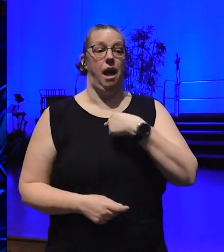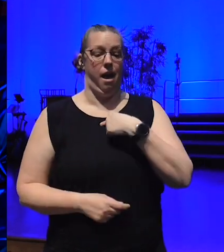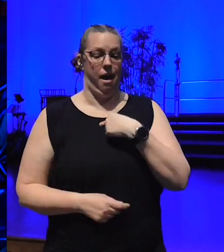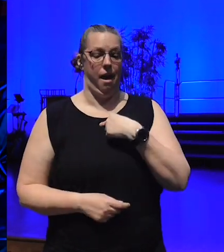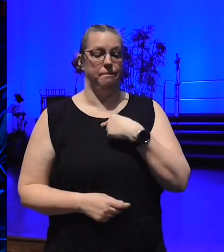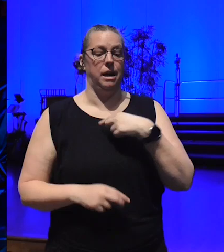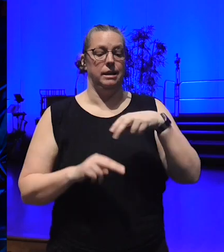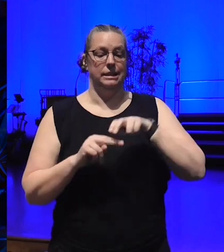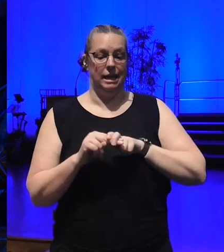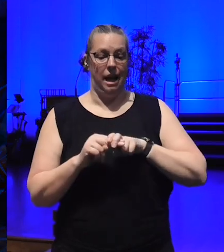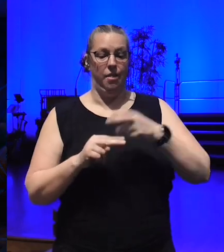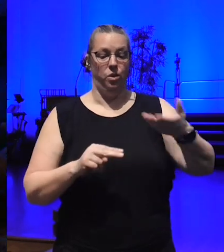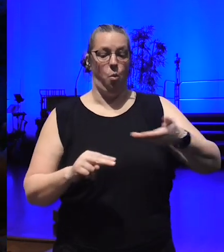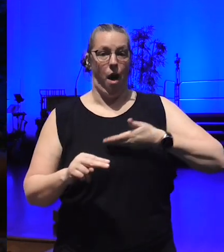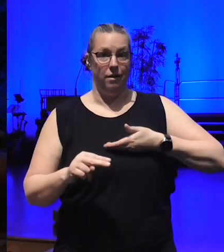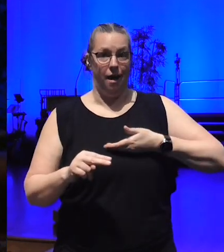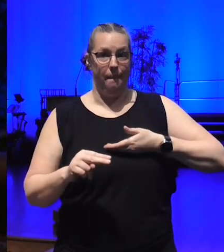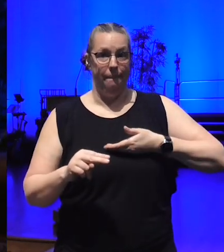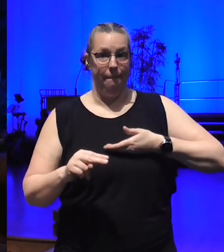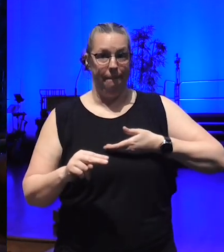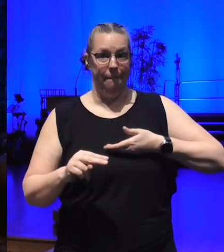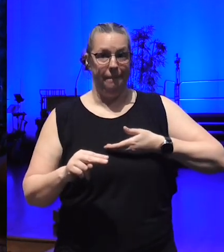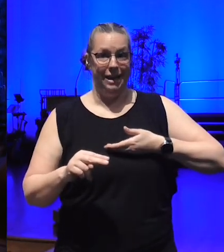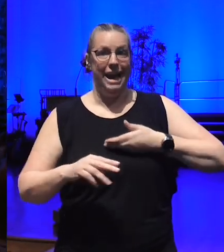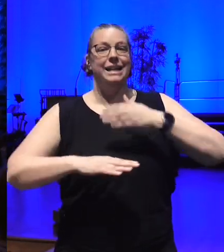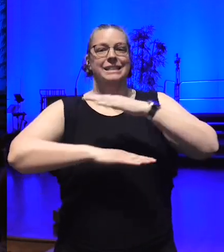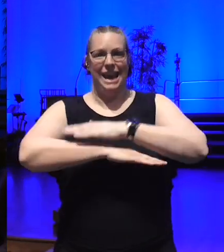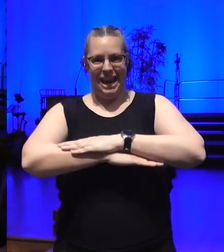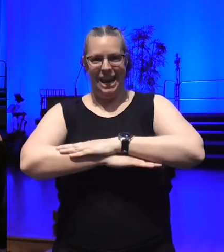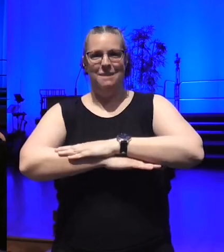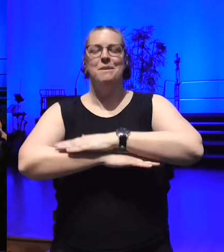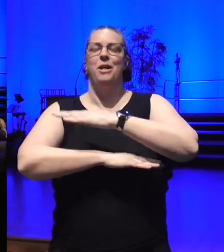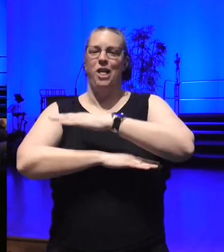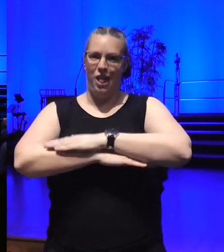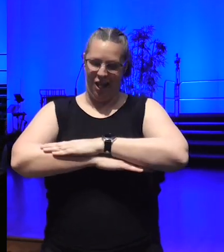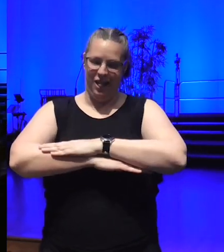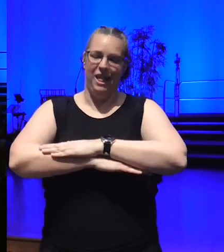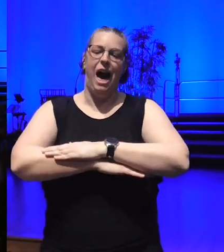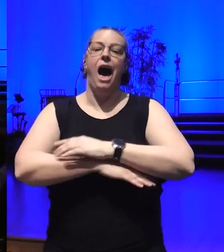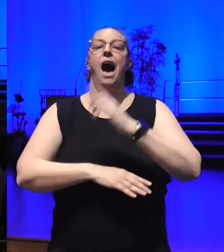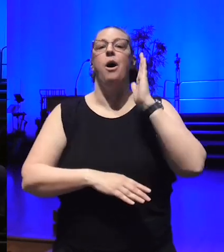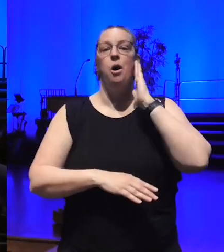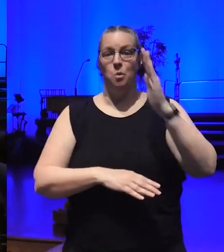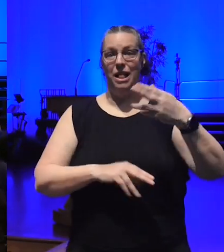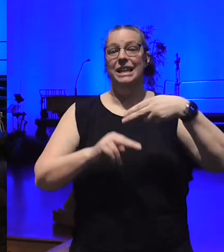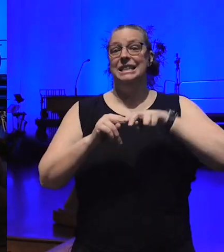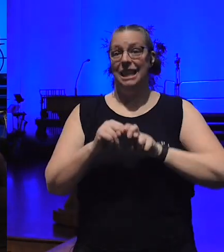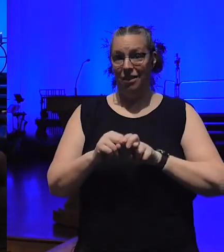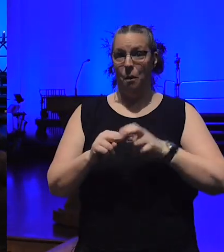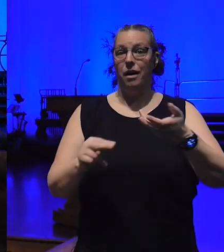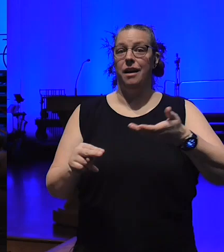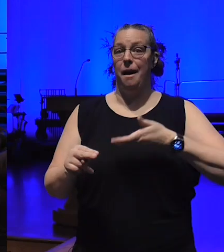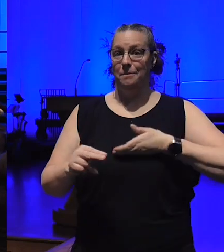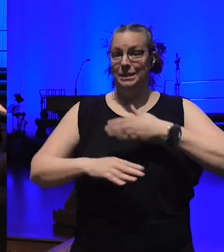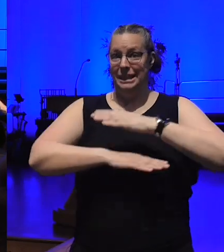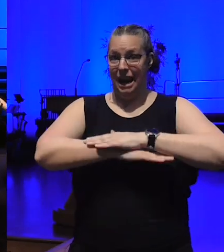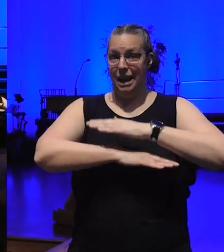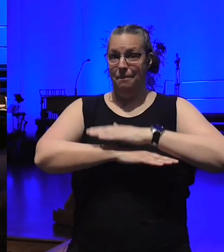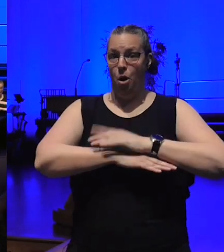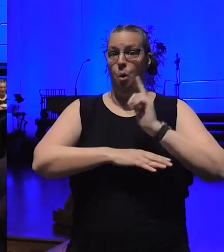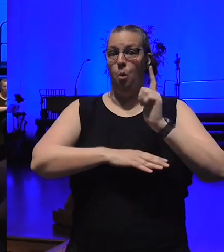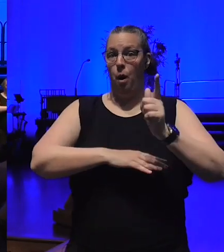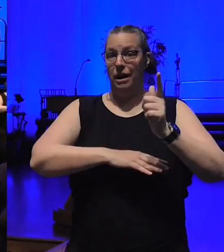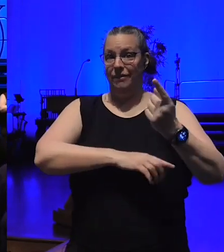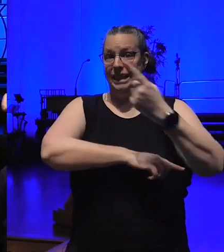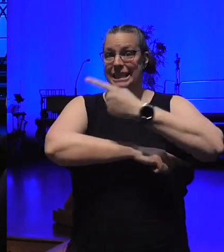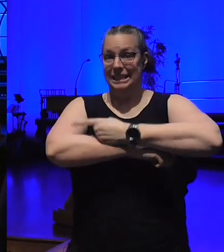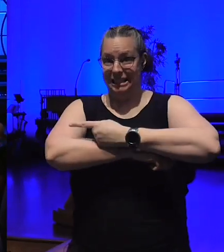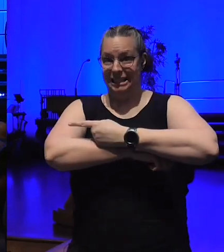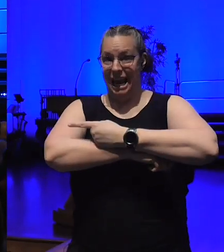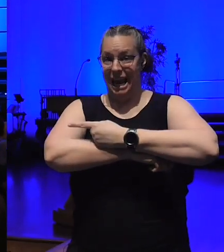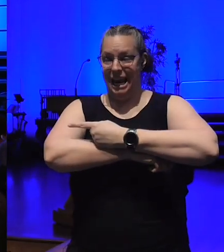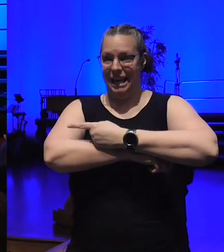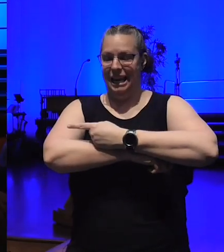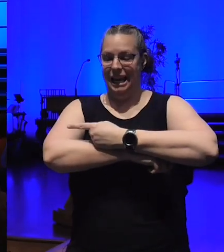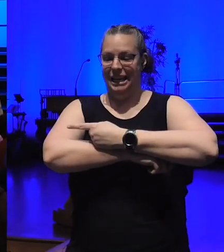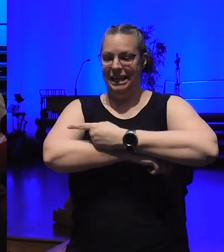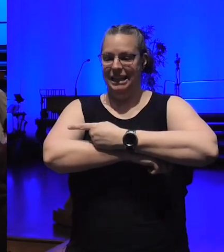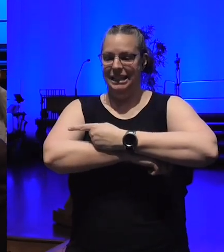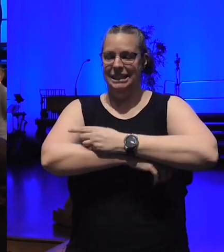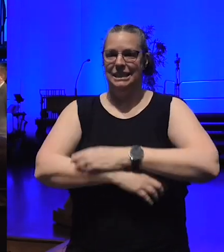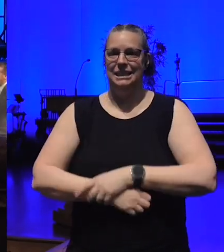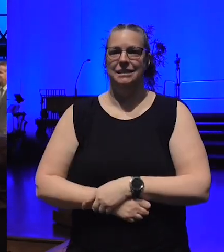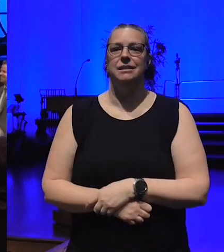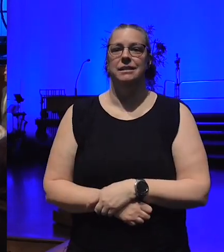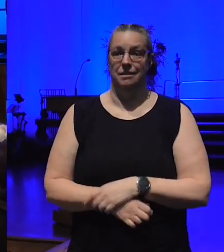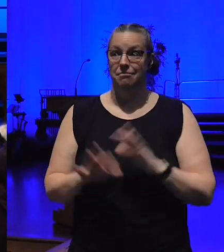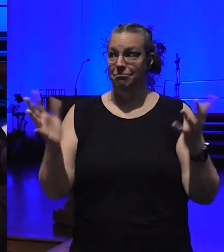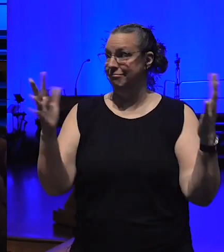I'm going to sit at the welcome table I'm going to sit at the welcome table one of these days thank